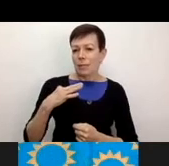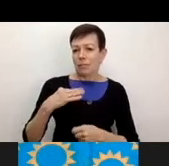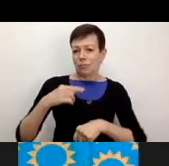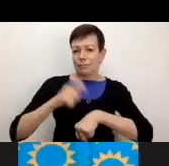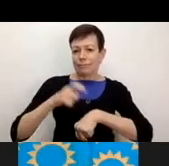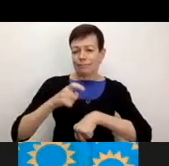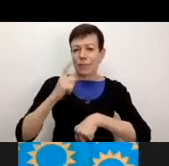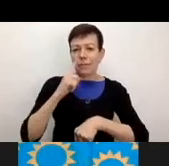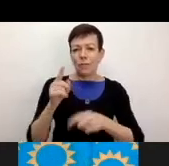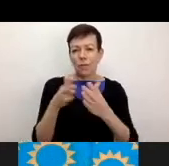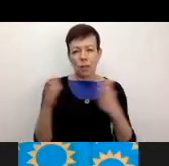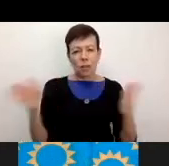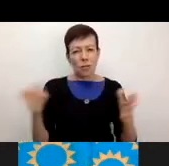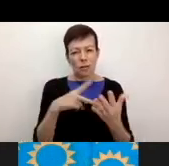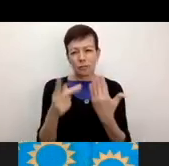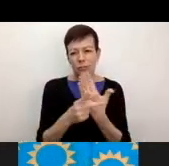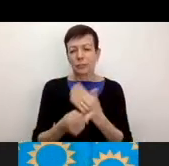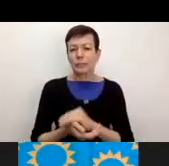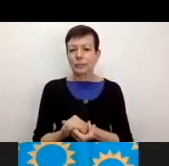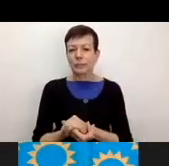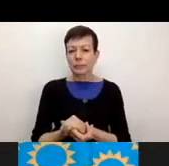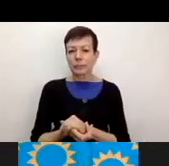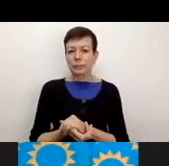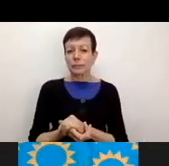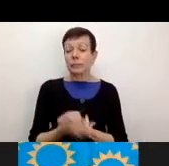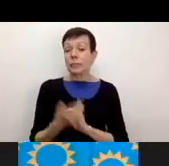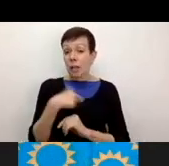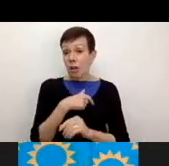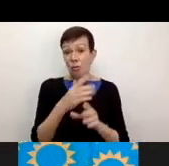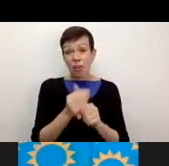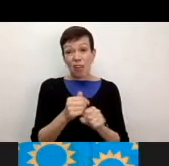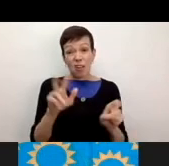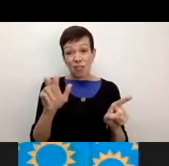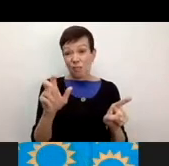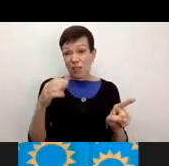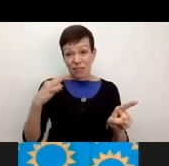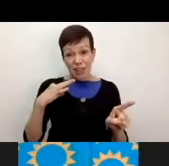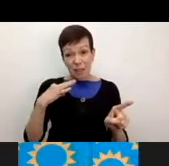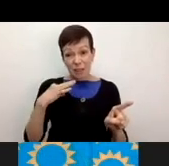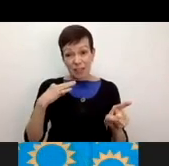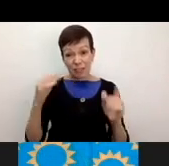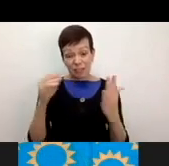So you know, as you heard, the project grant received 300 applications last year.